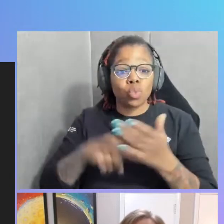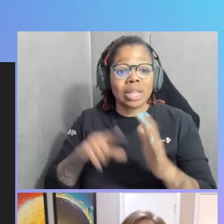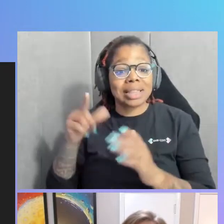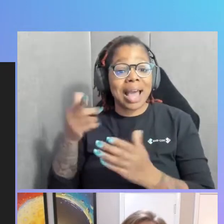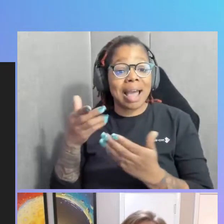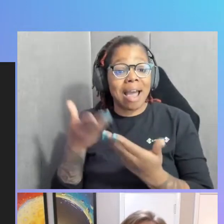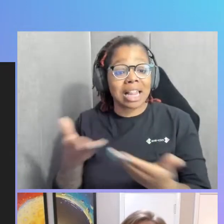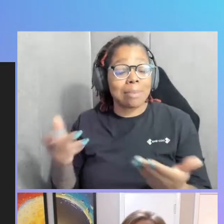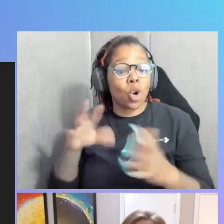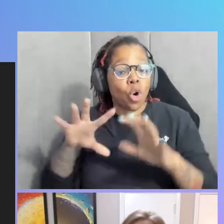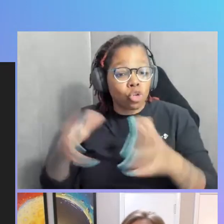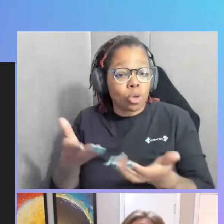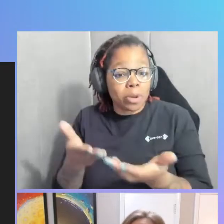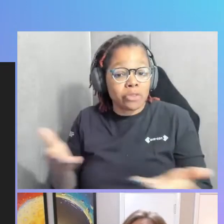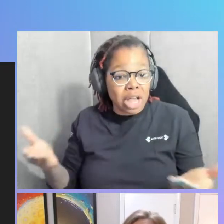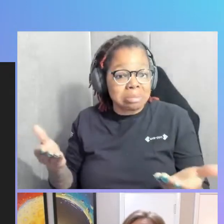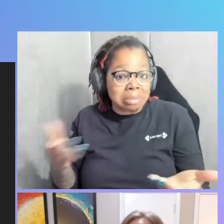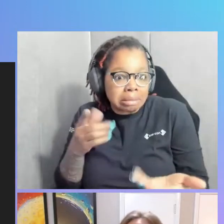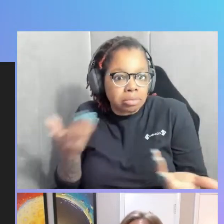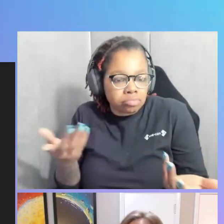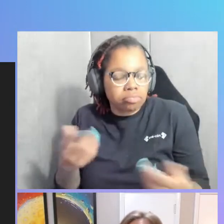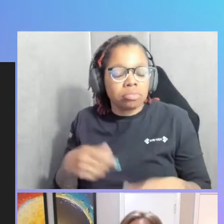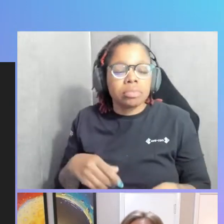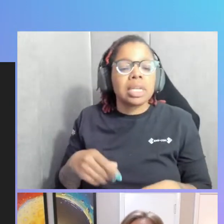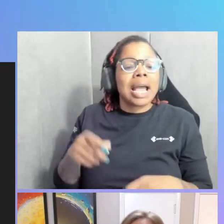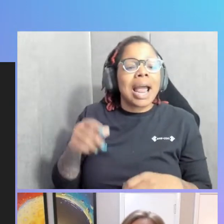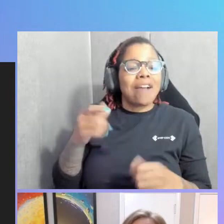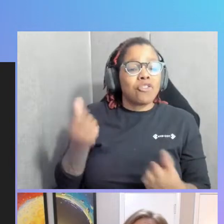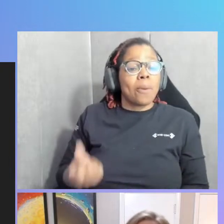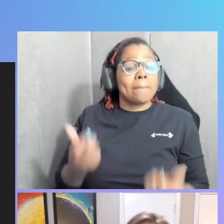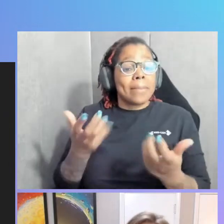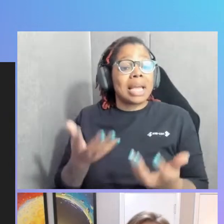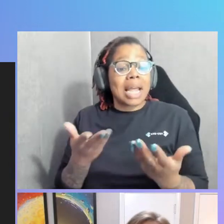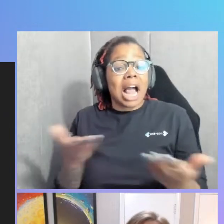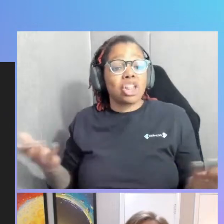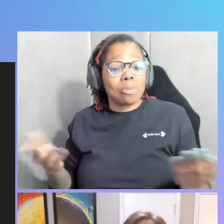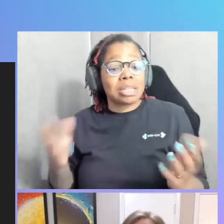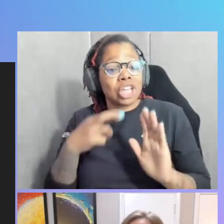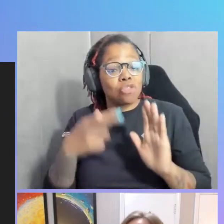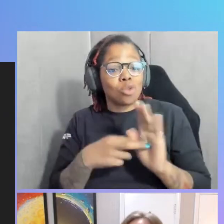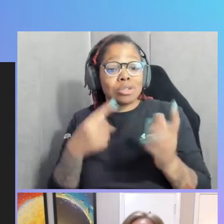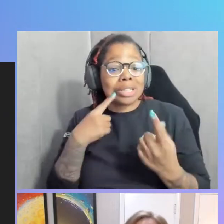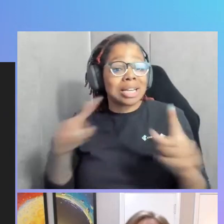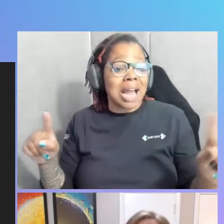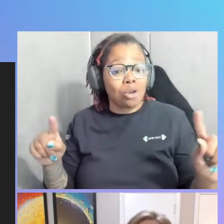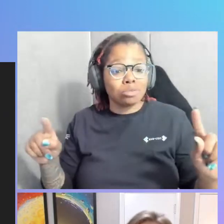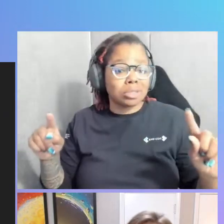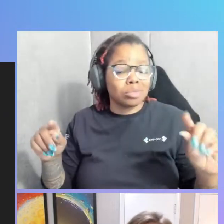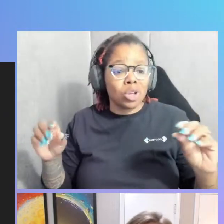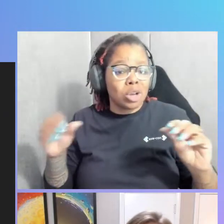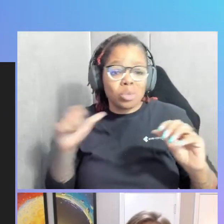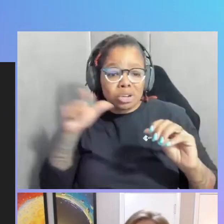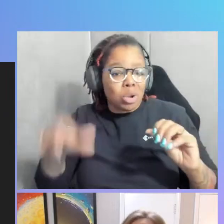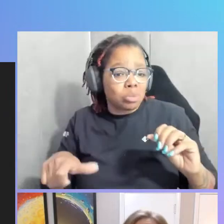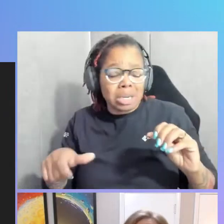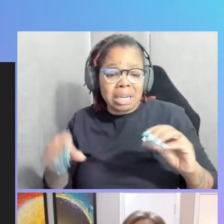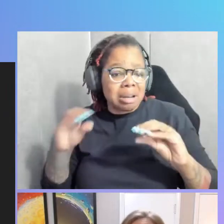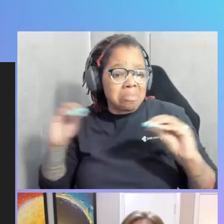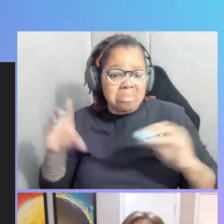many elements that roll is also announced by screen readers. For free. We don't need to add any